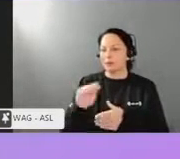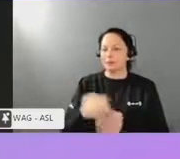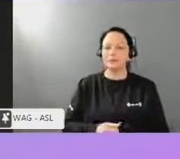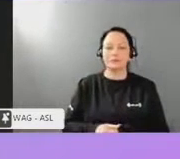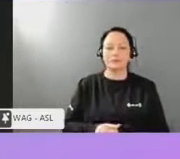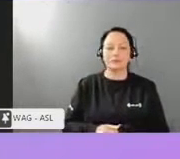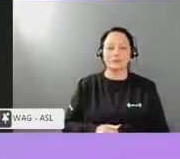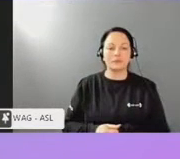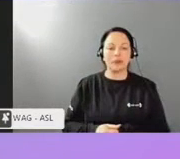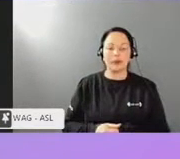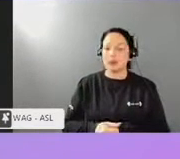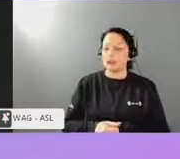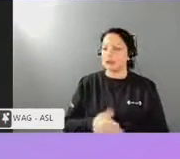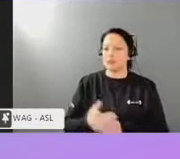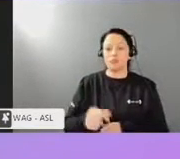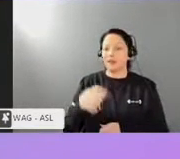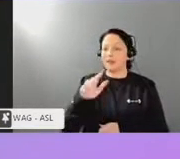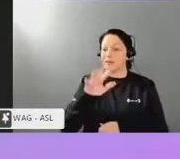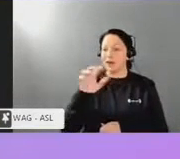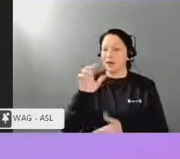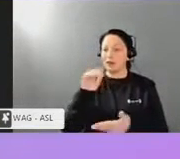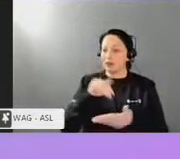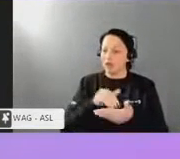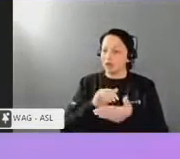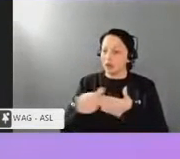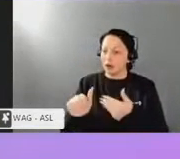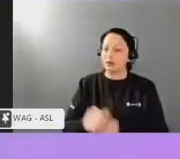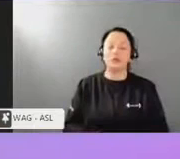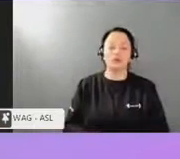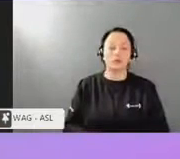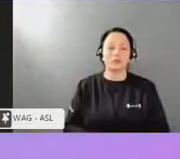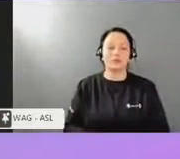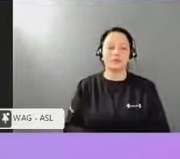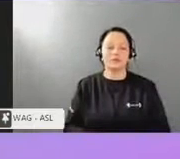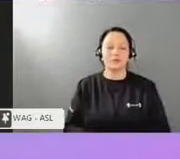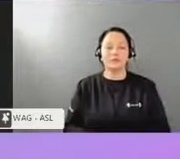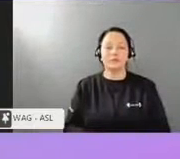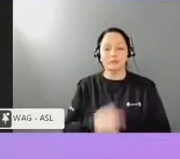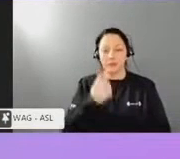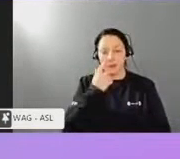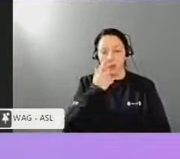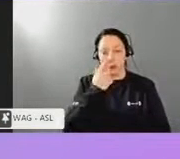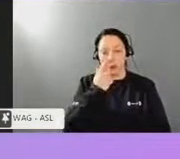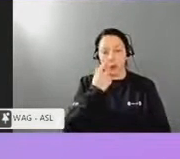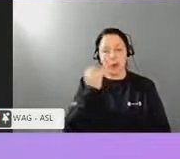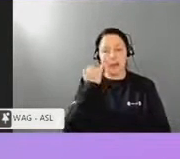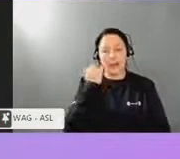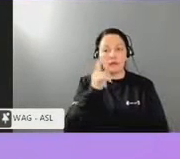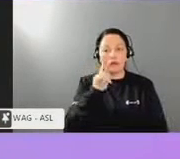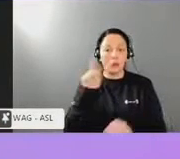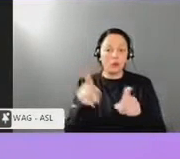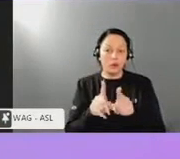rooms or whatnot. And my rate is is 5%. I'm talking about half $1,000,000